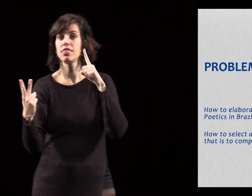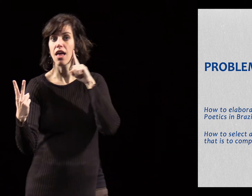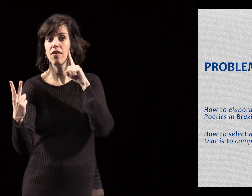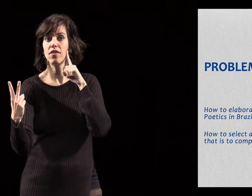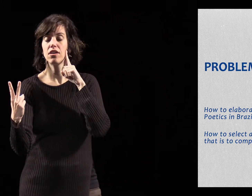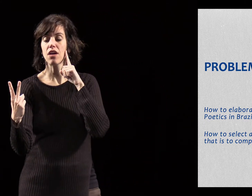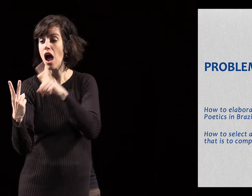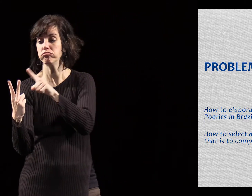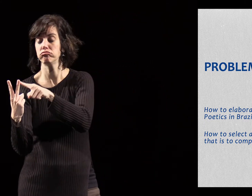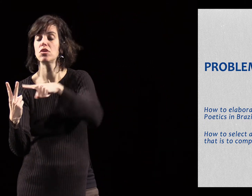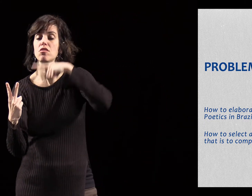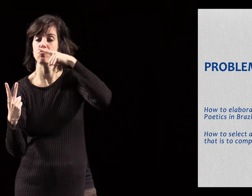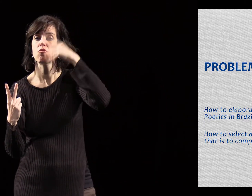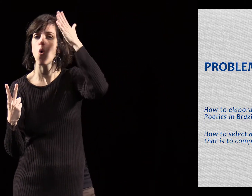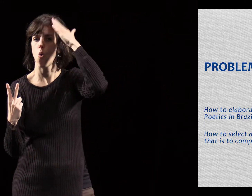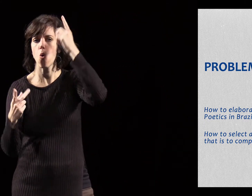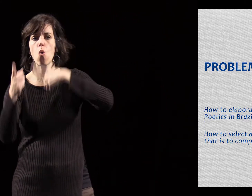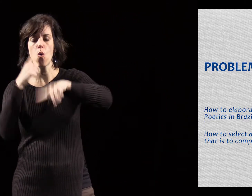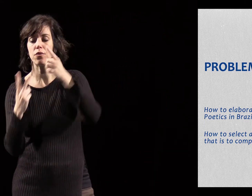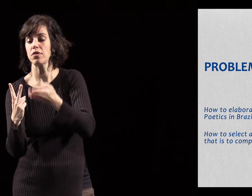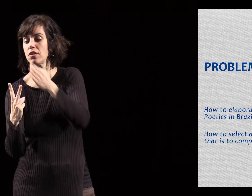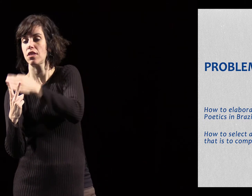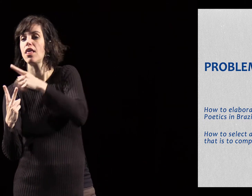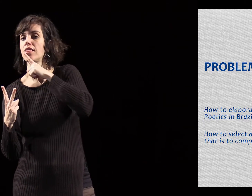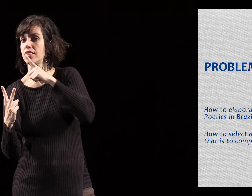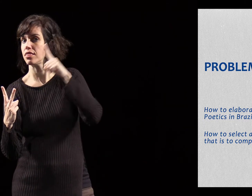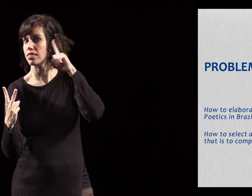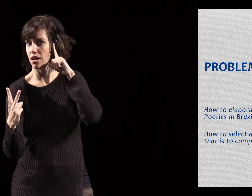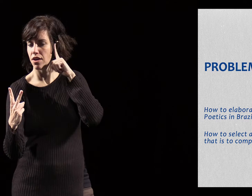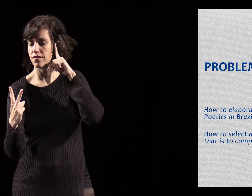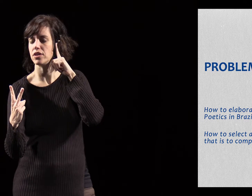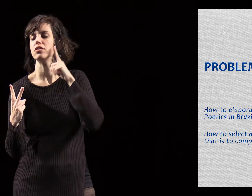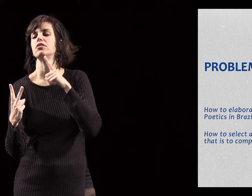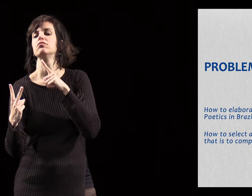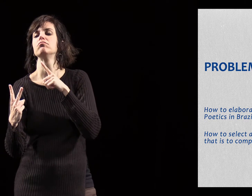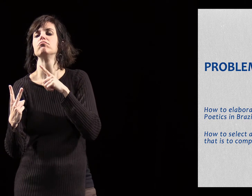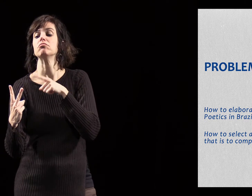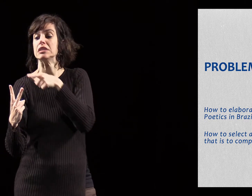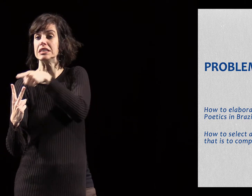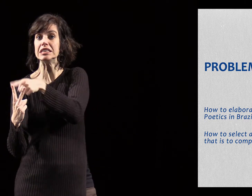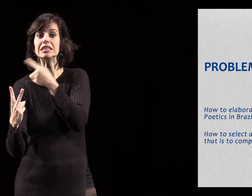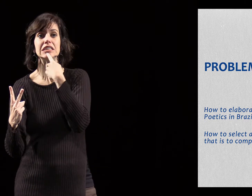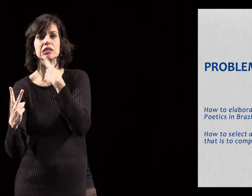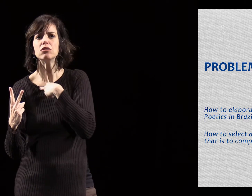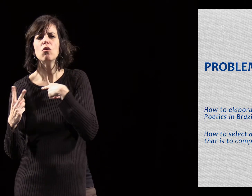And the other two people that knew sign language, one was hearing and signed and one was deaf.